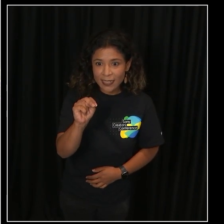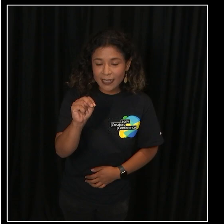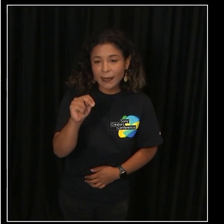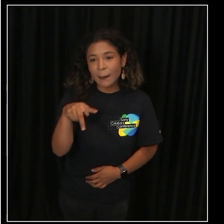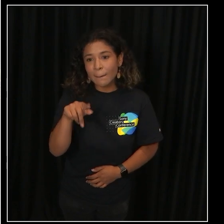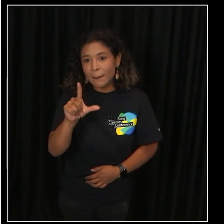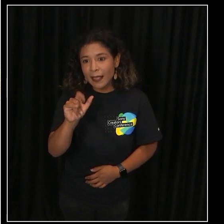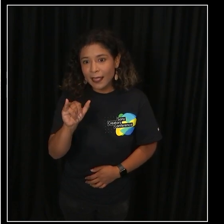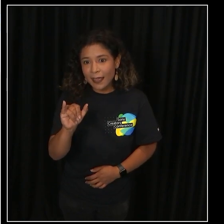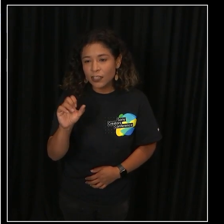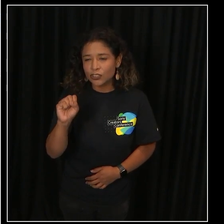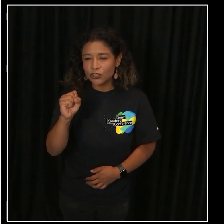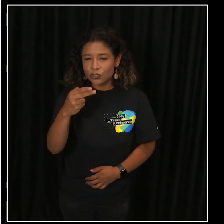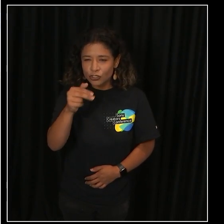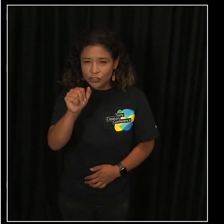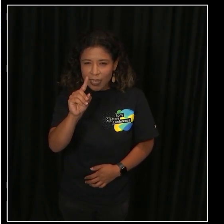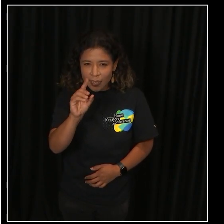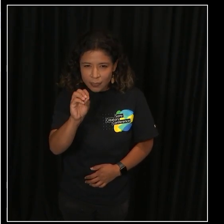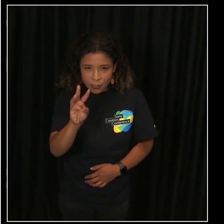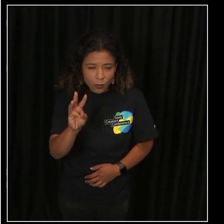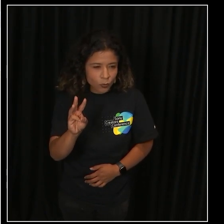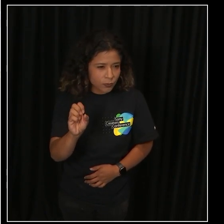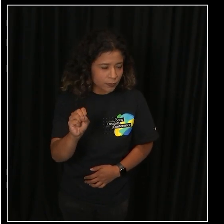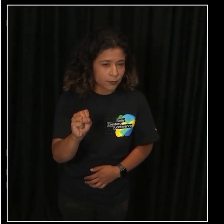and I'm basically going to give you a high level